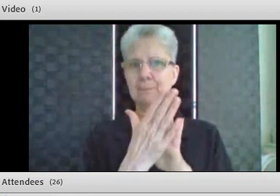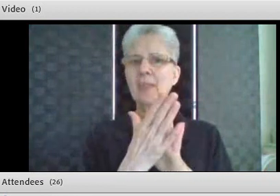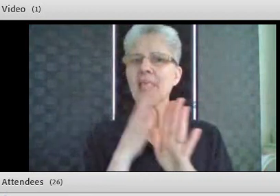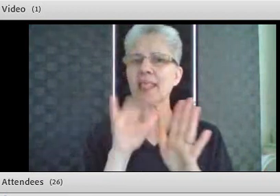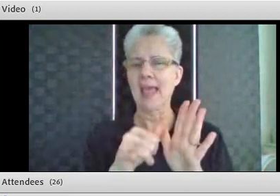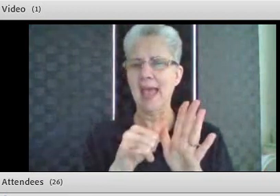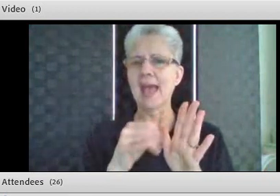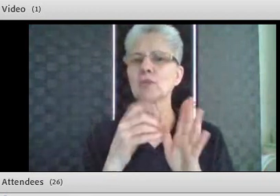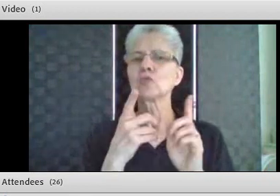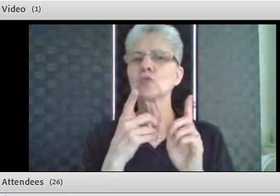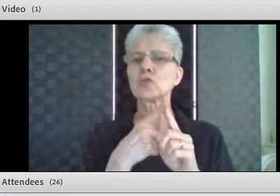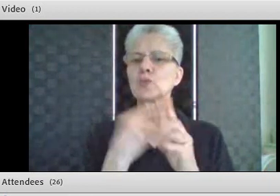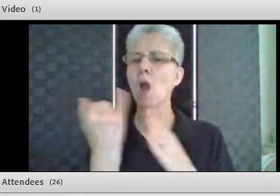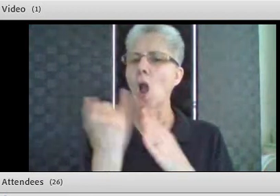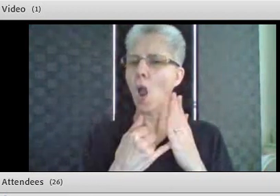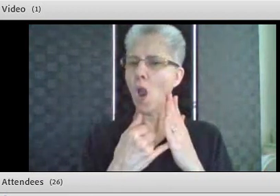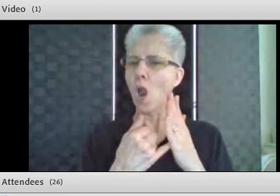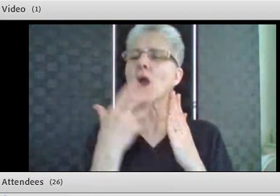I think it's fantastic personally,